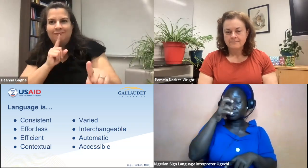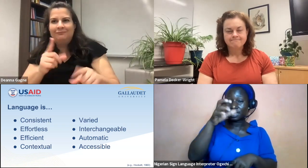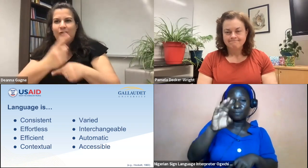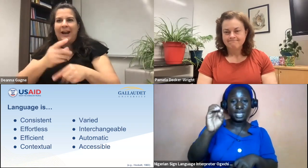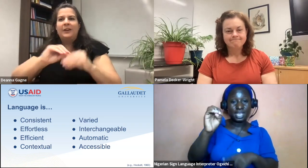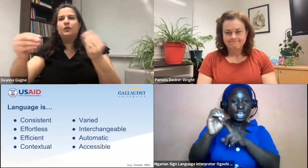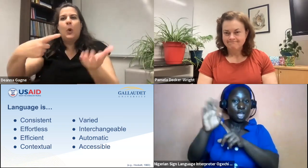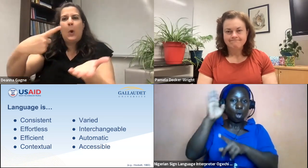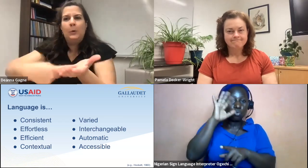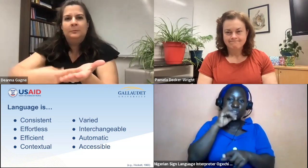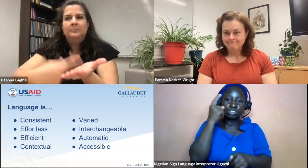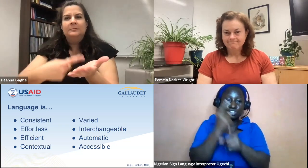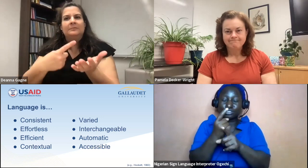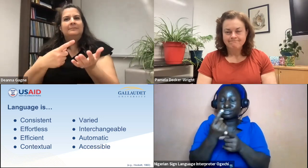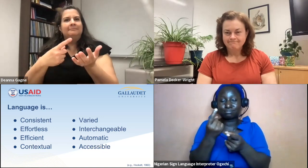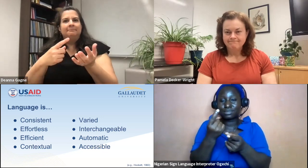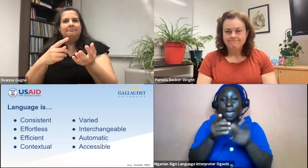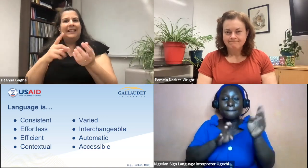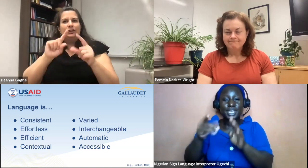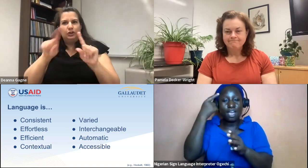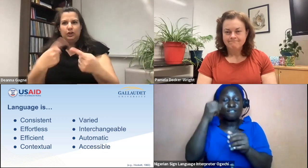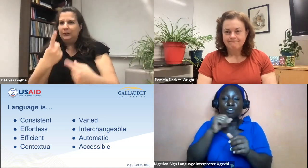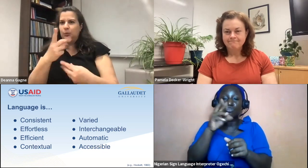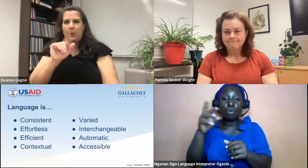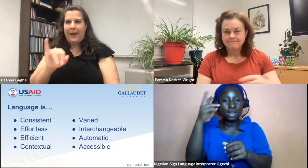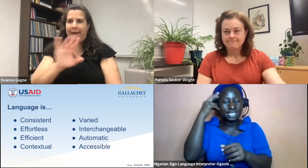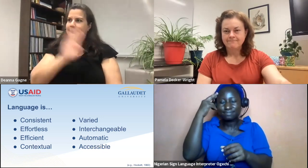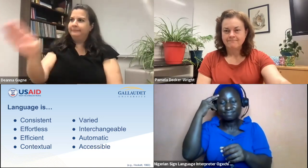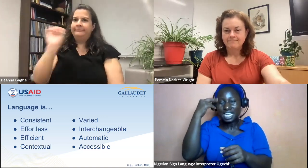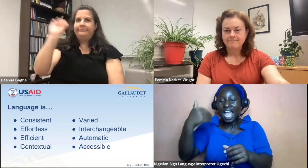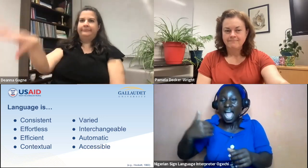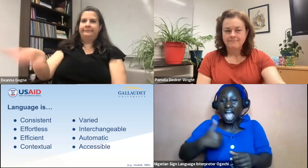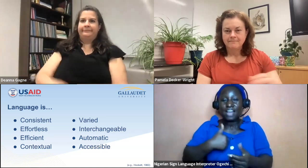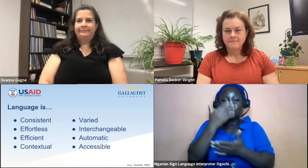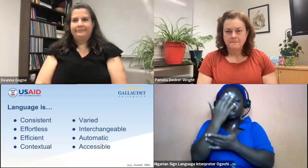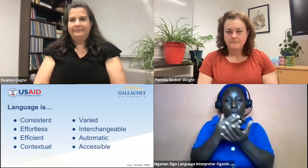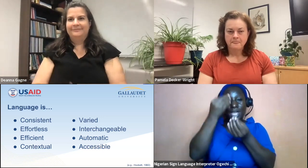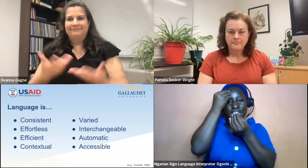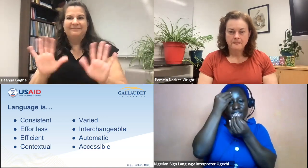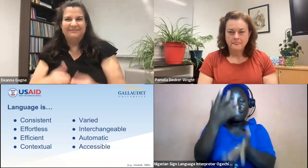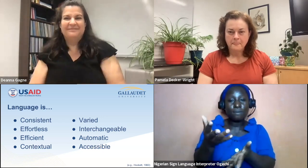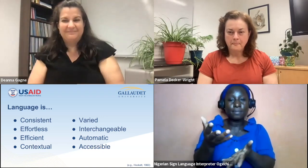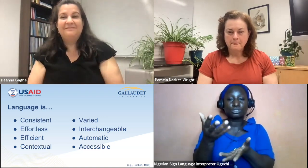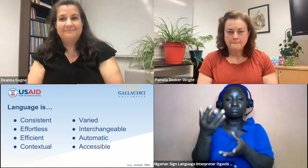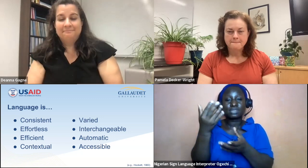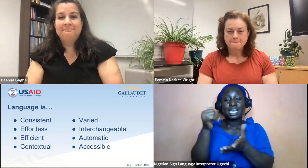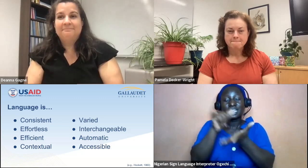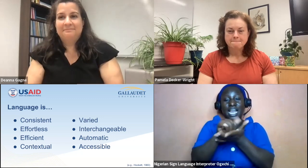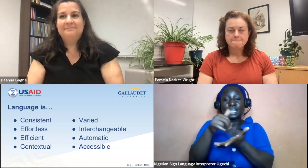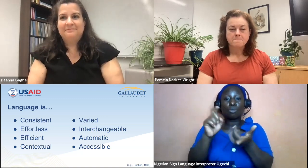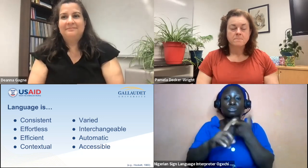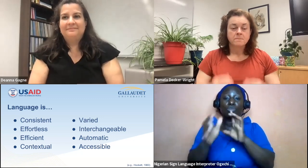and they also the honeybees don't have any dialogue going in more direction. And then just the single informative